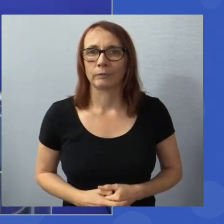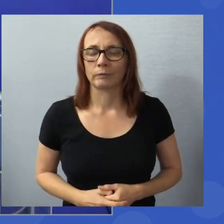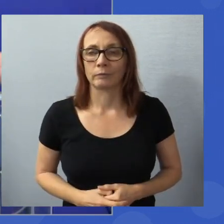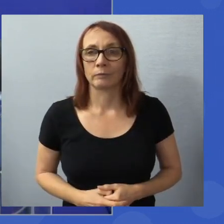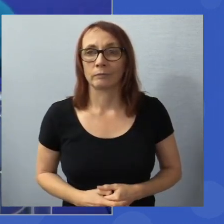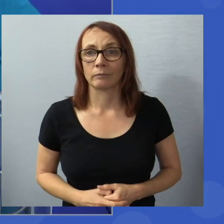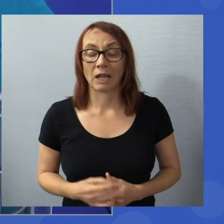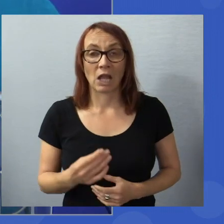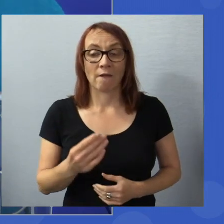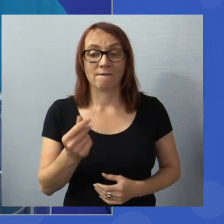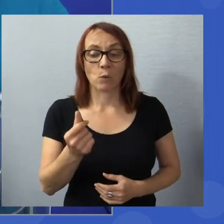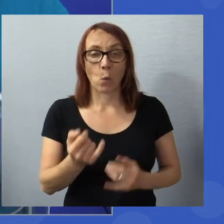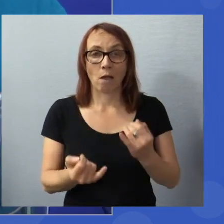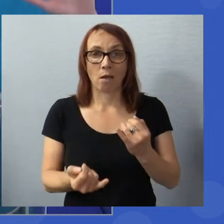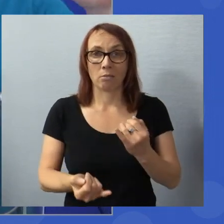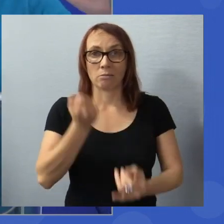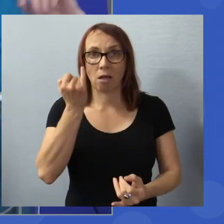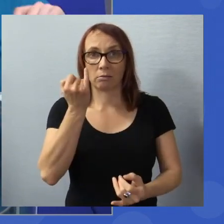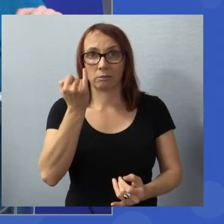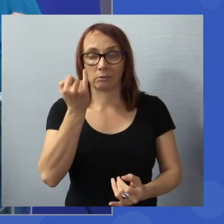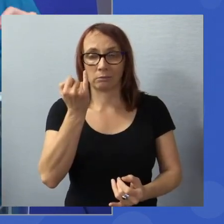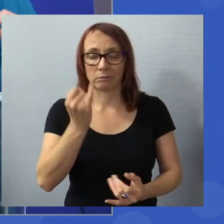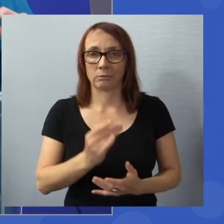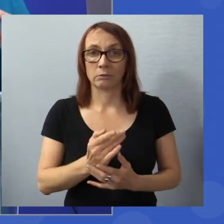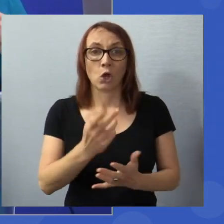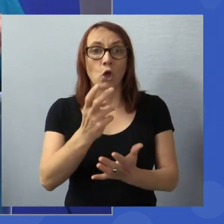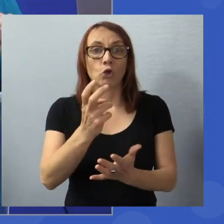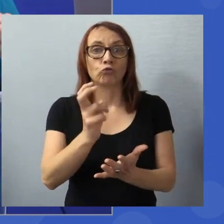to make before we leave so as I said the registration desk is open for the next